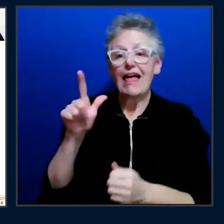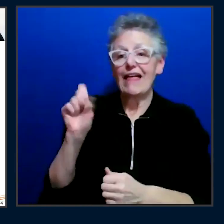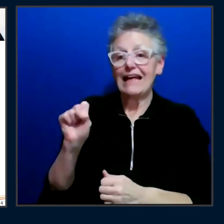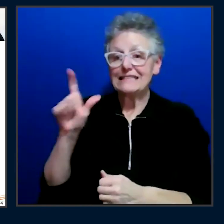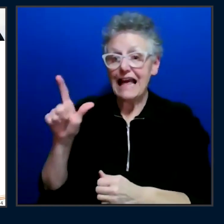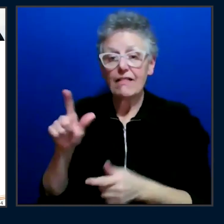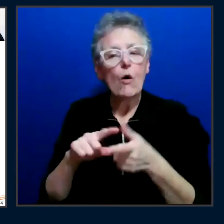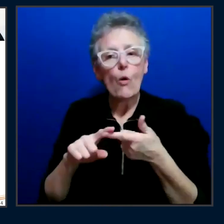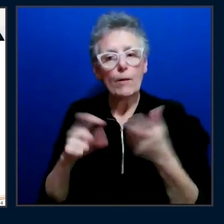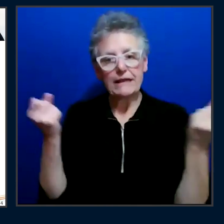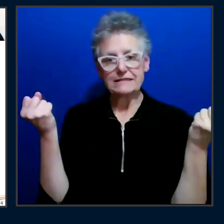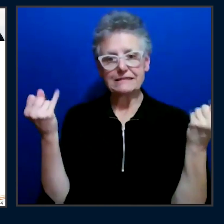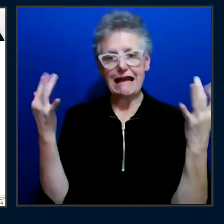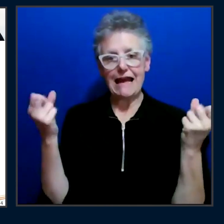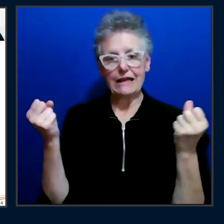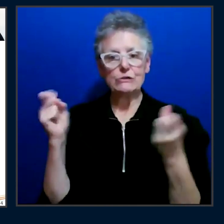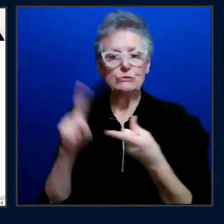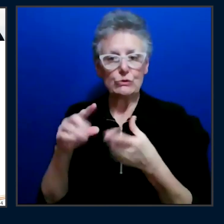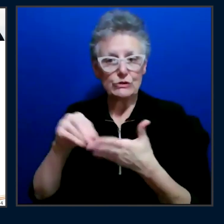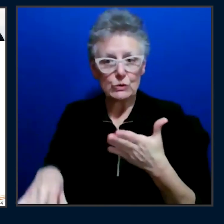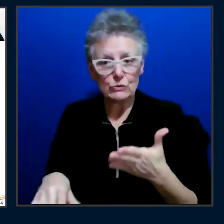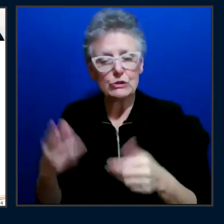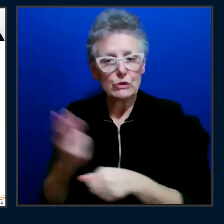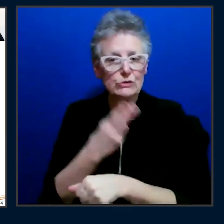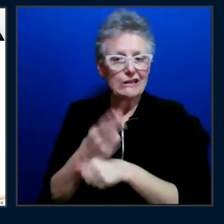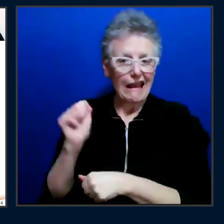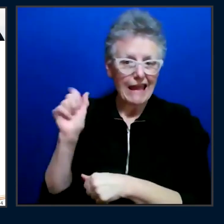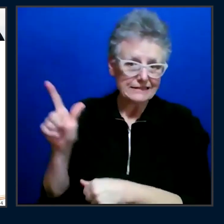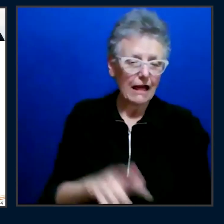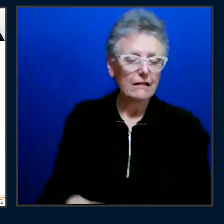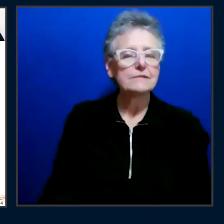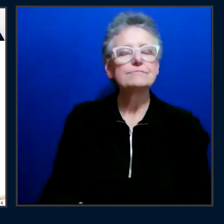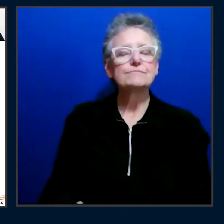or being signed to a student using American Sign Language